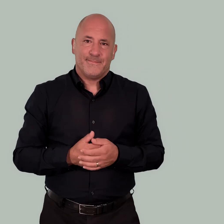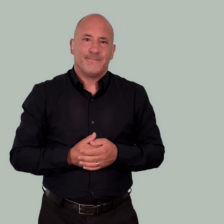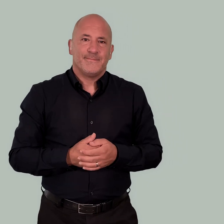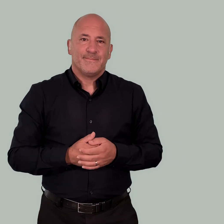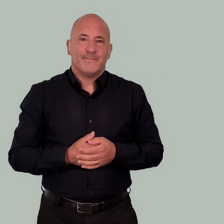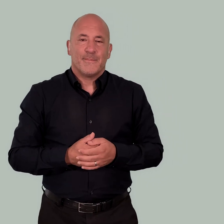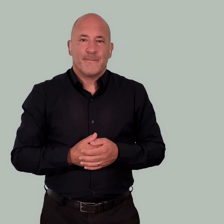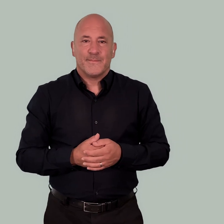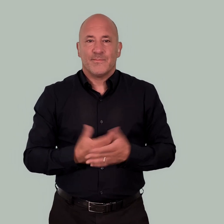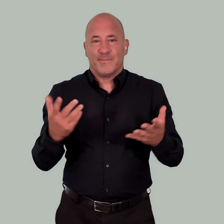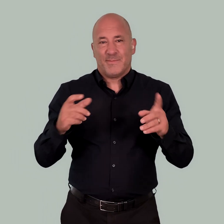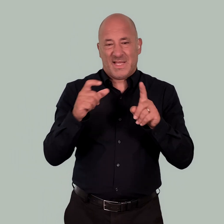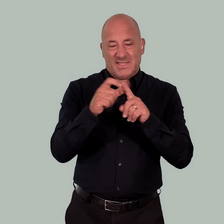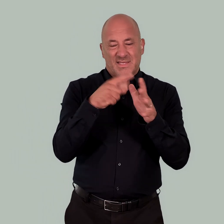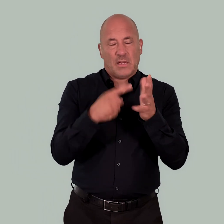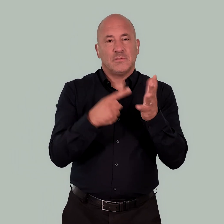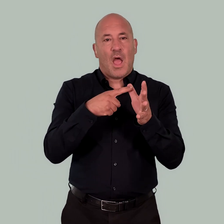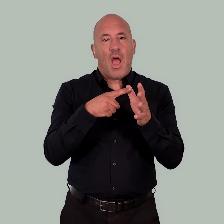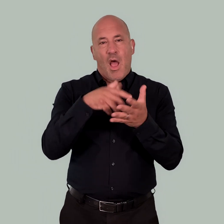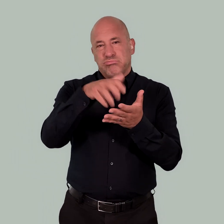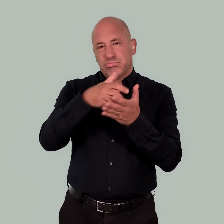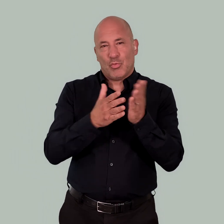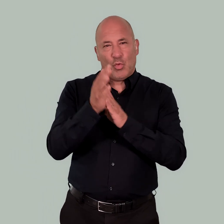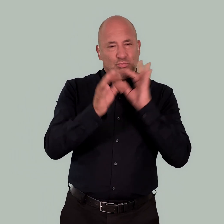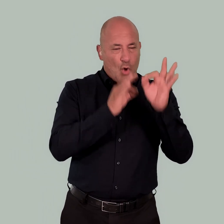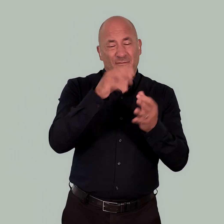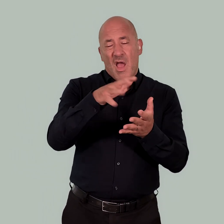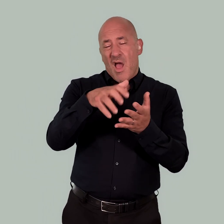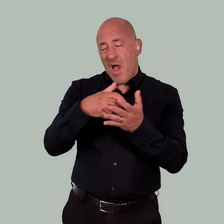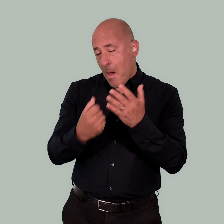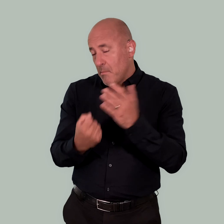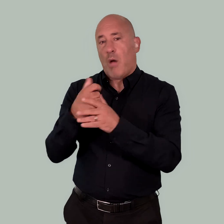All surveys experienced disruption to data collection